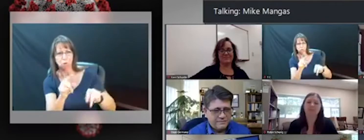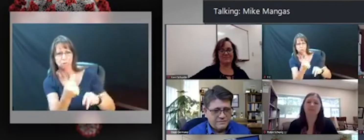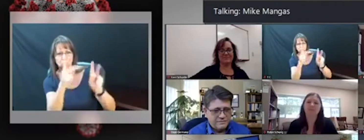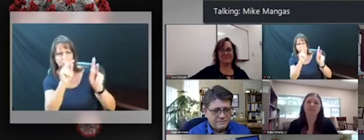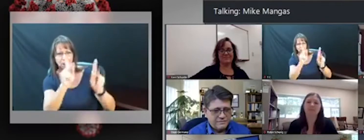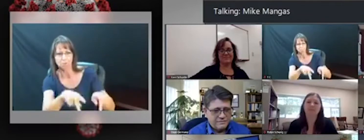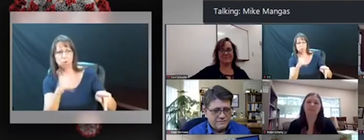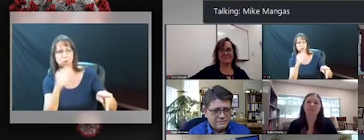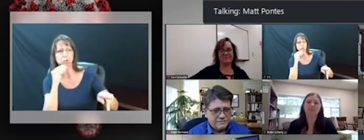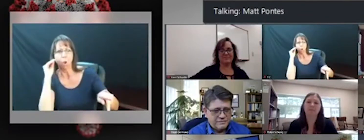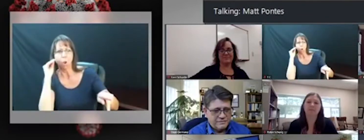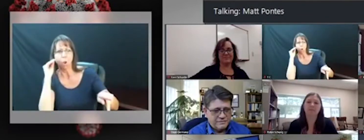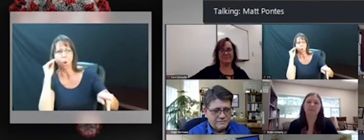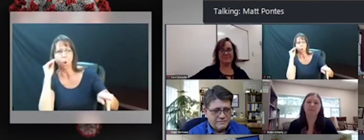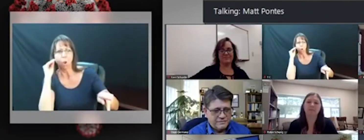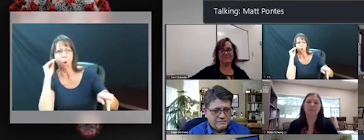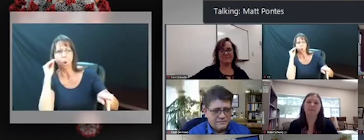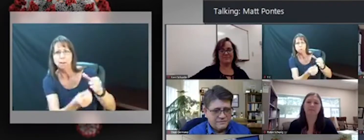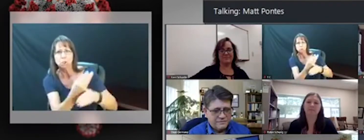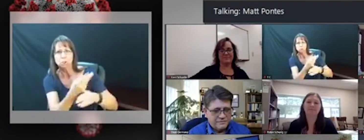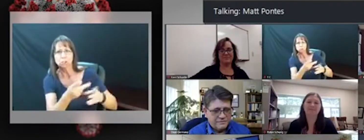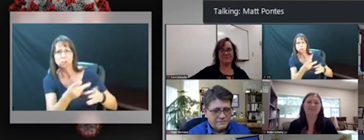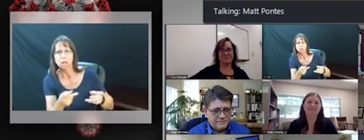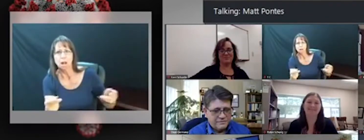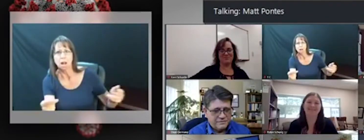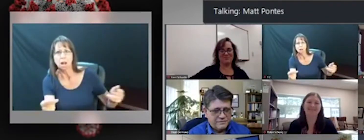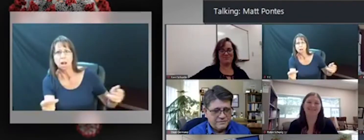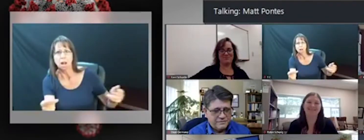So, we haven't done any landscaping over at Karen's place, although I personally would